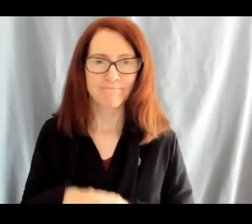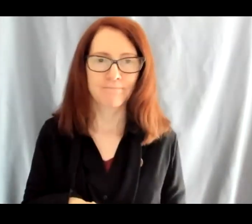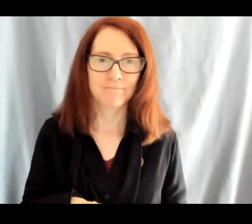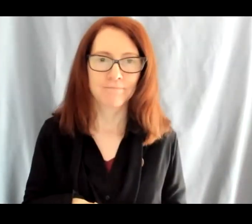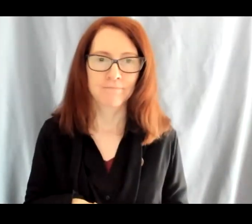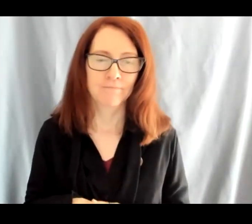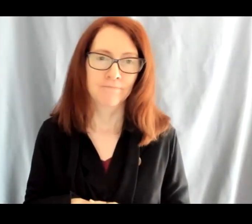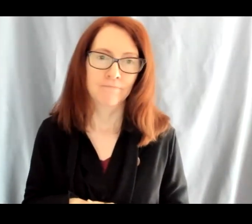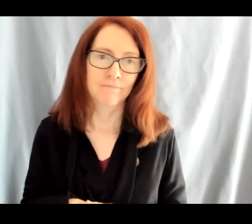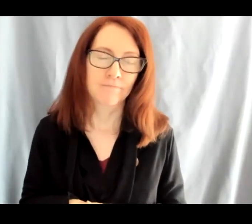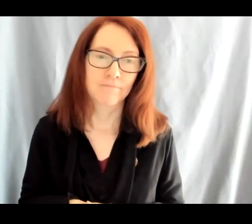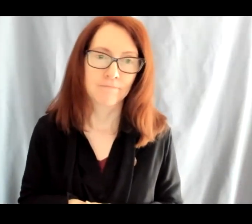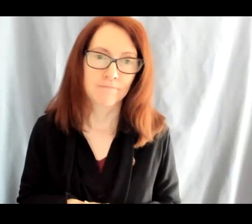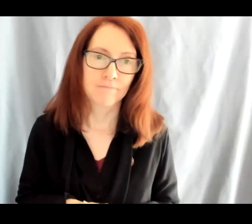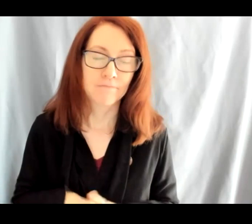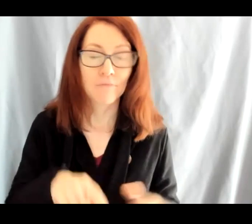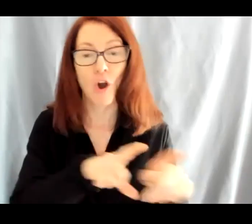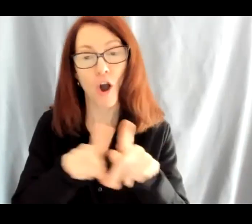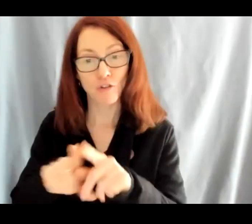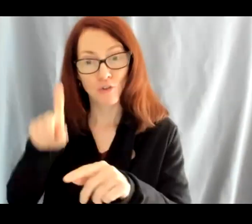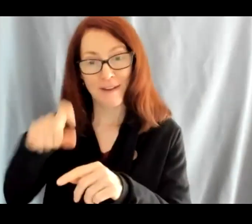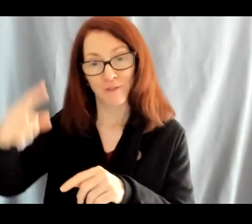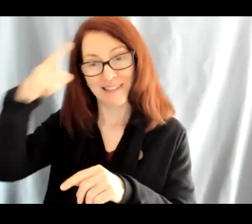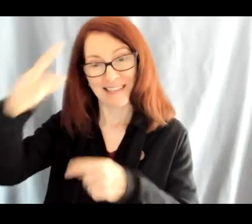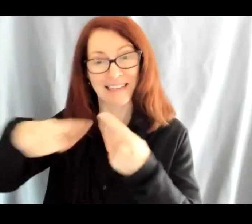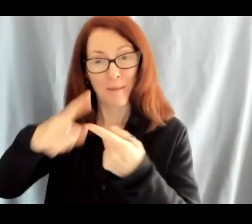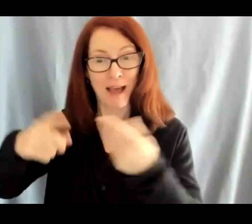animals are allowed you know in restaurants they're allowed to walk